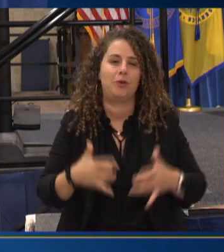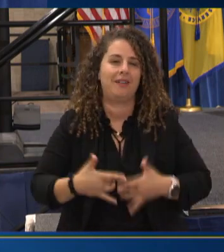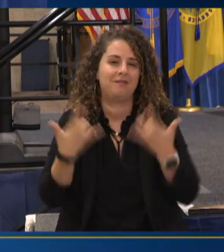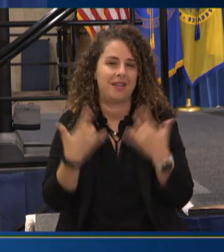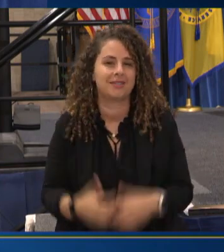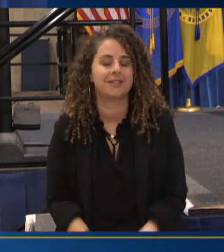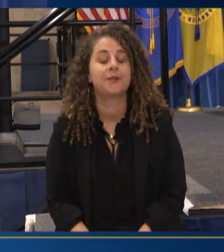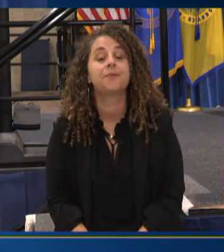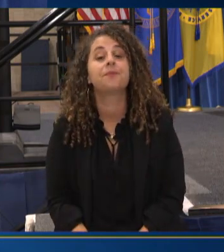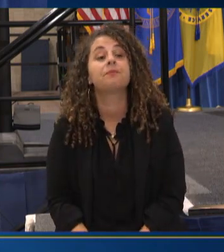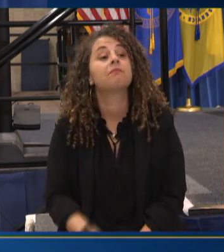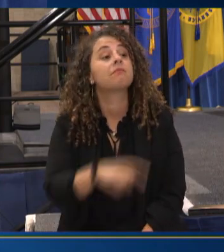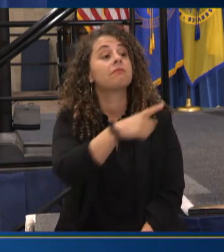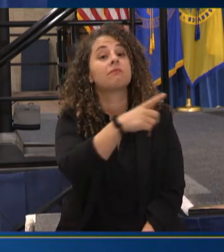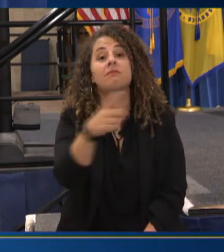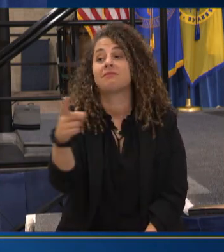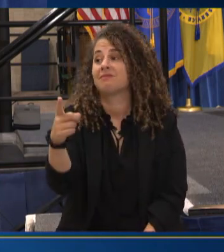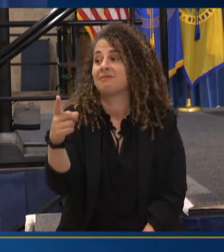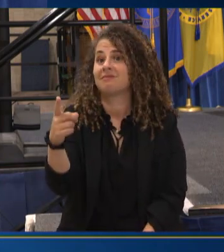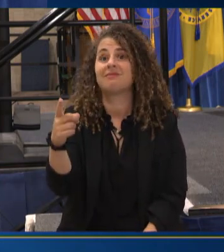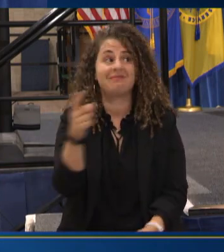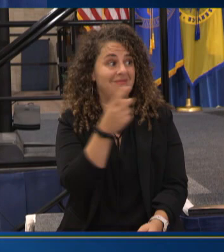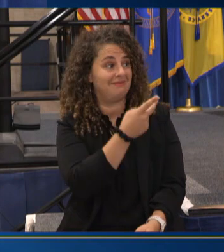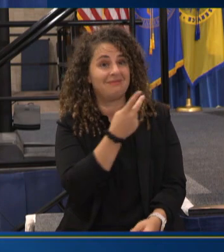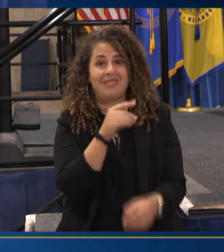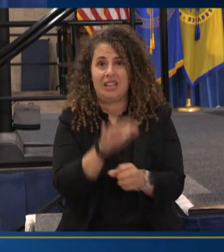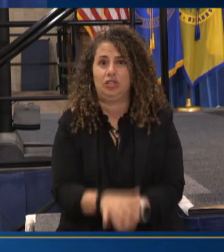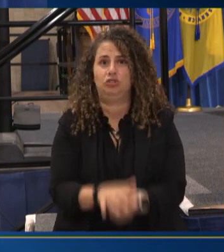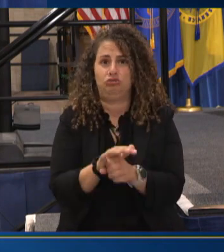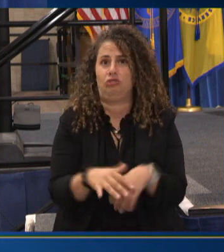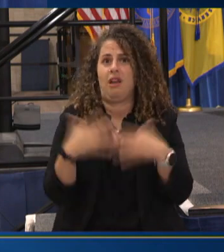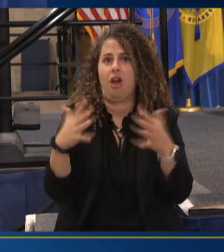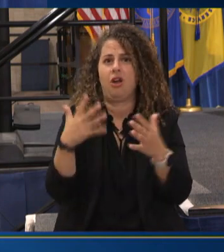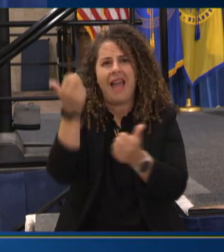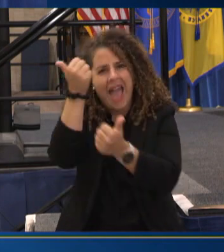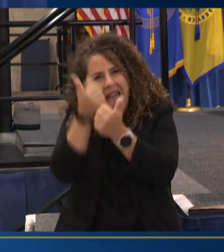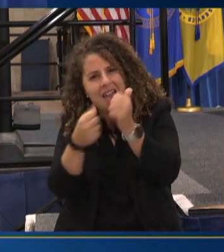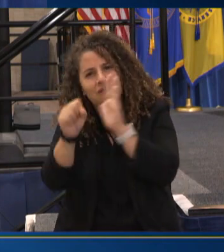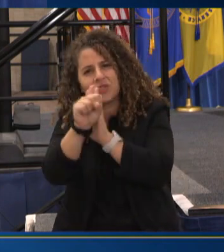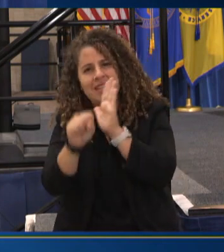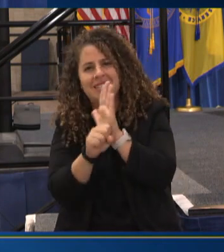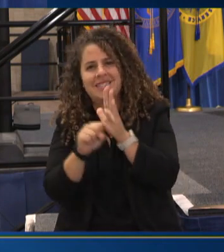As everyone has stressed so far in almost every state in the nation and across the